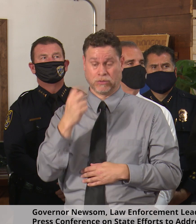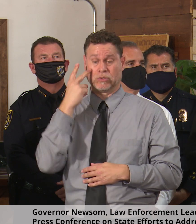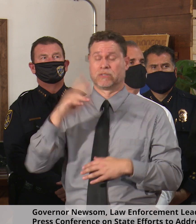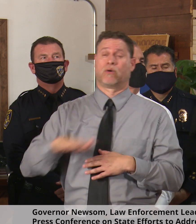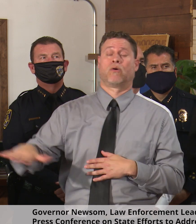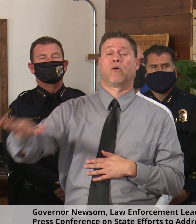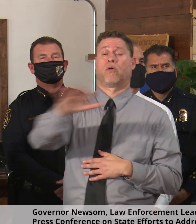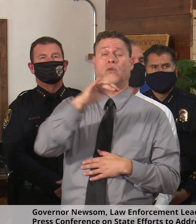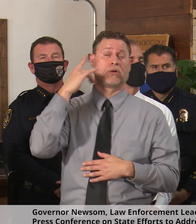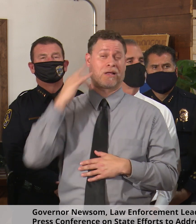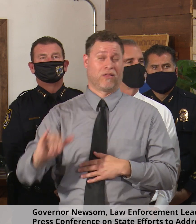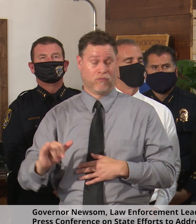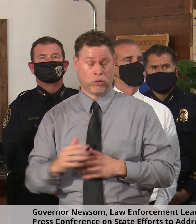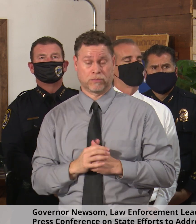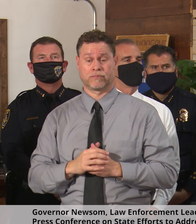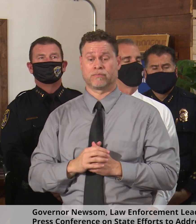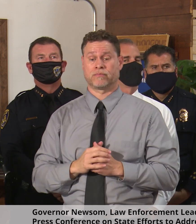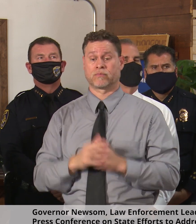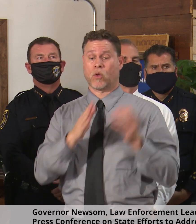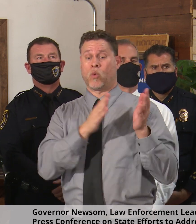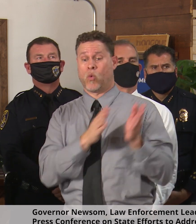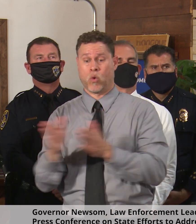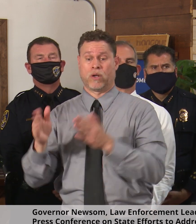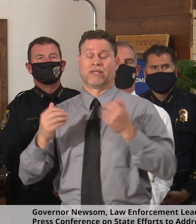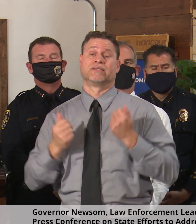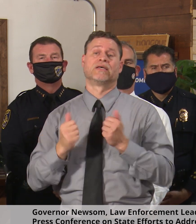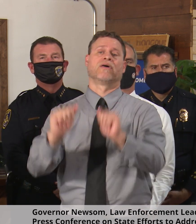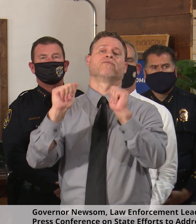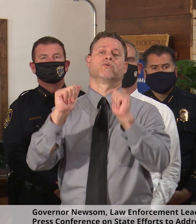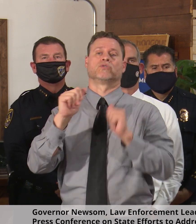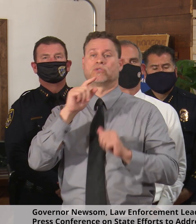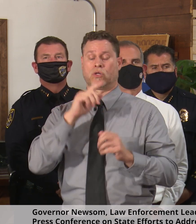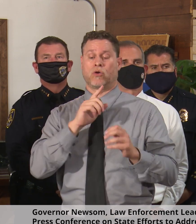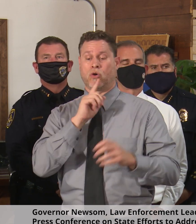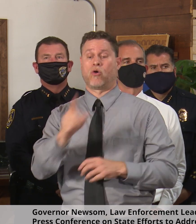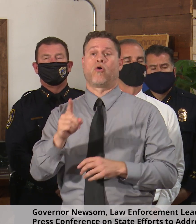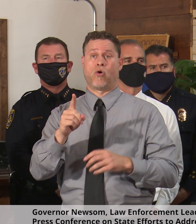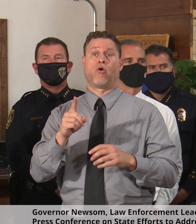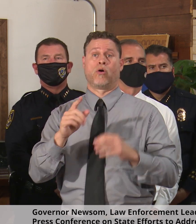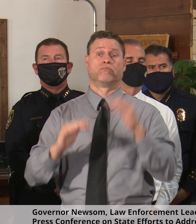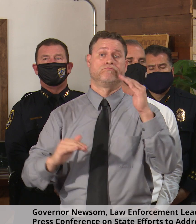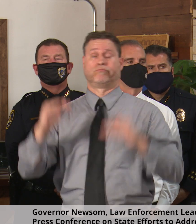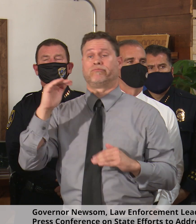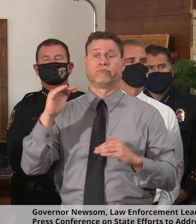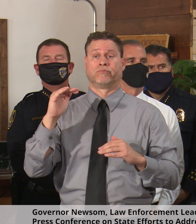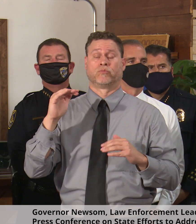of California, those organized efforts and they are organized disproportionately efforts and we